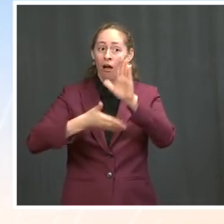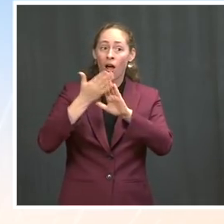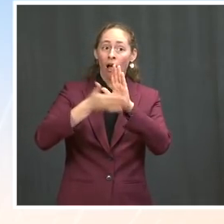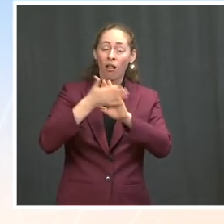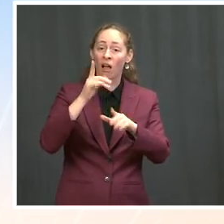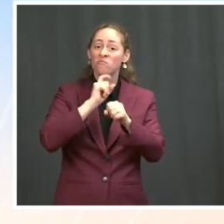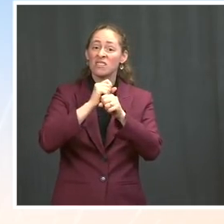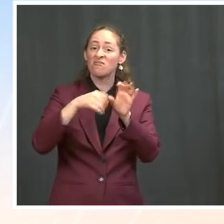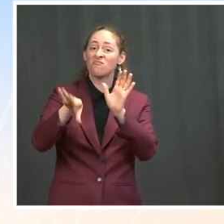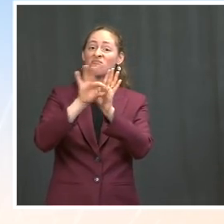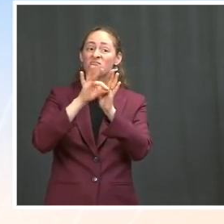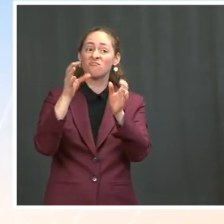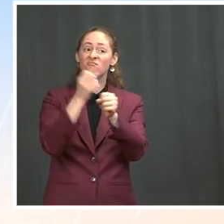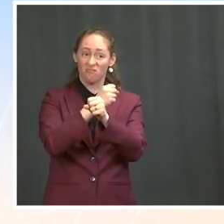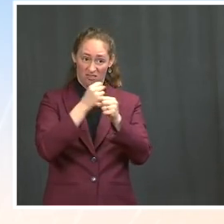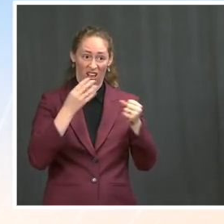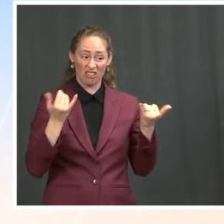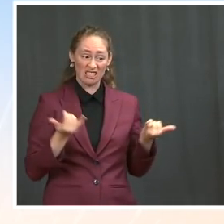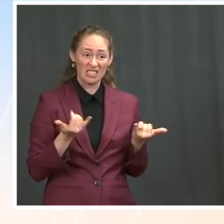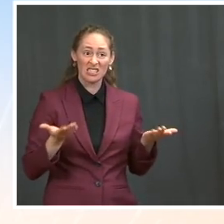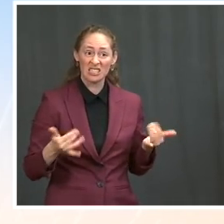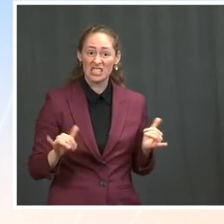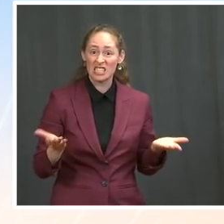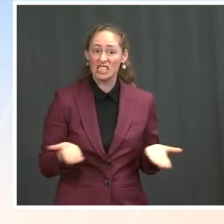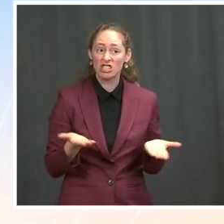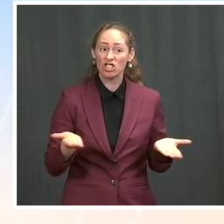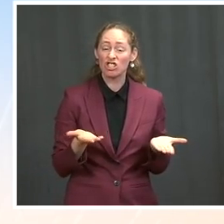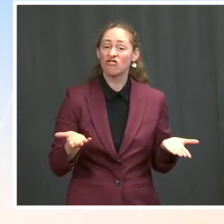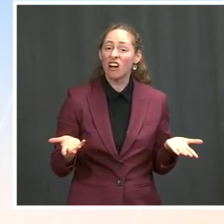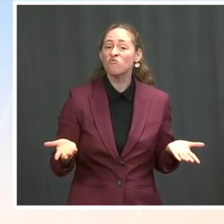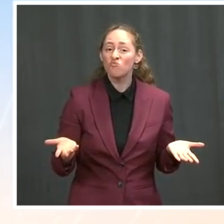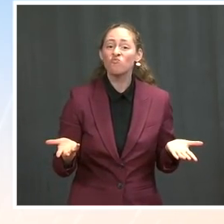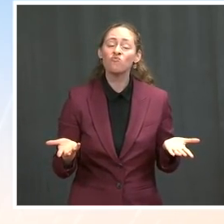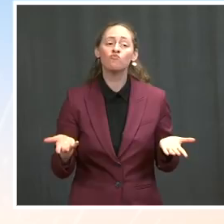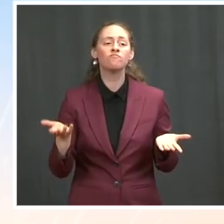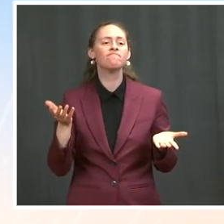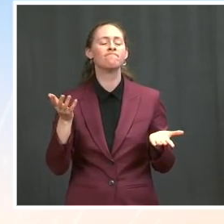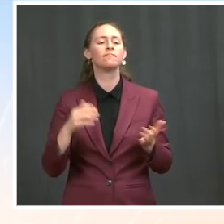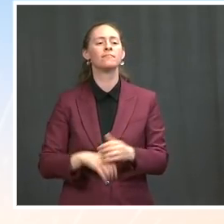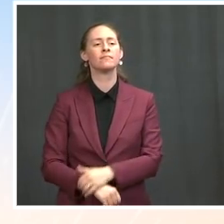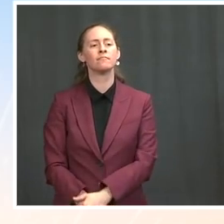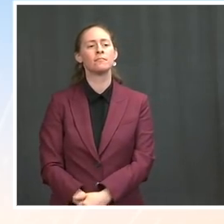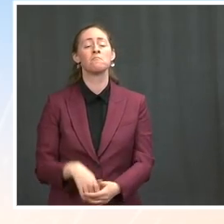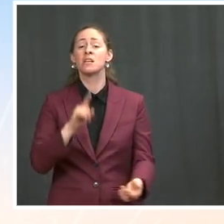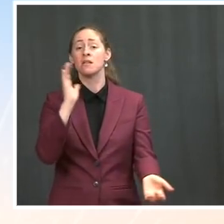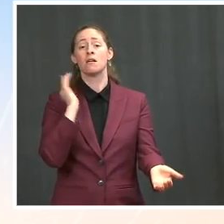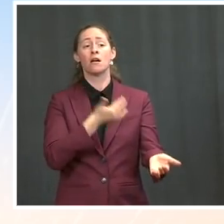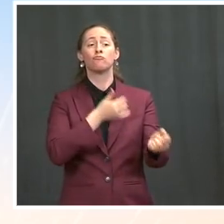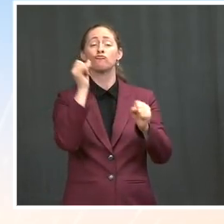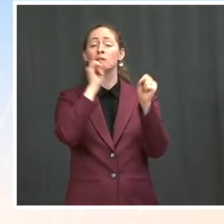We'll continue to speak out against that. But we will -- our strategy at this point is to continue to advocate